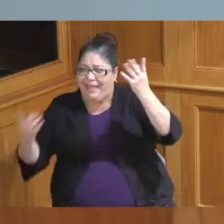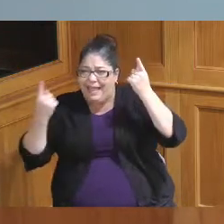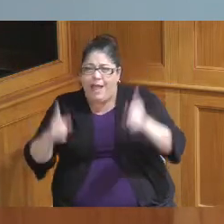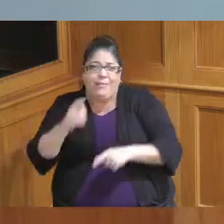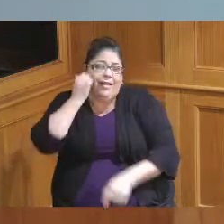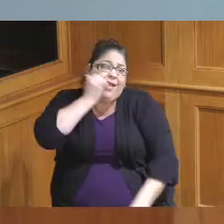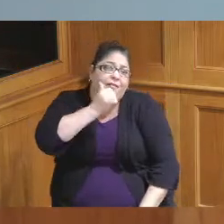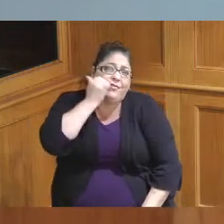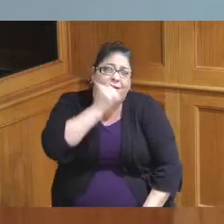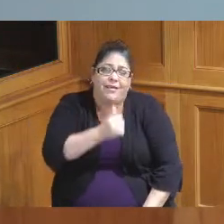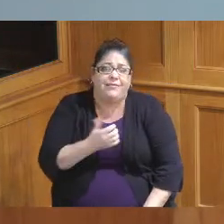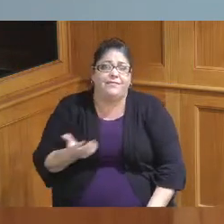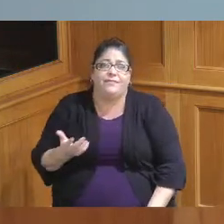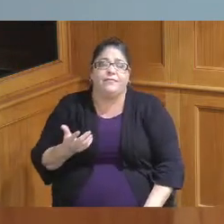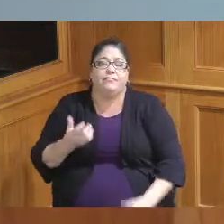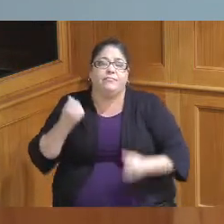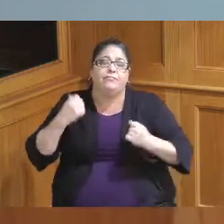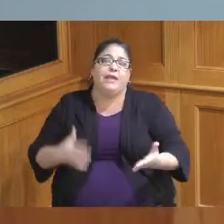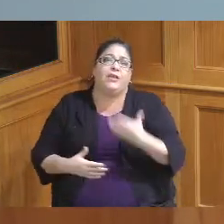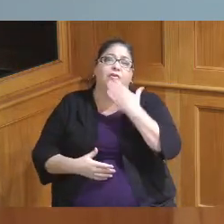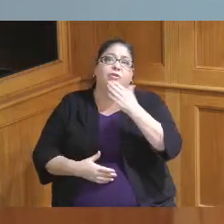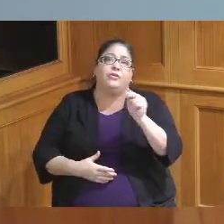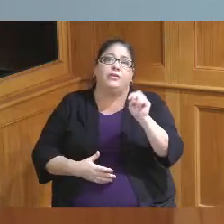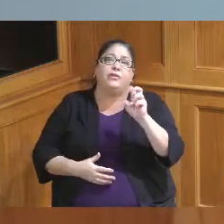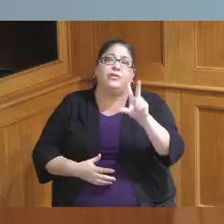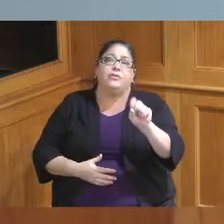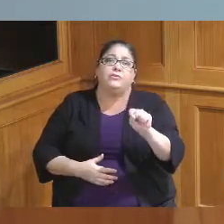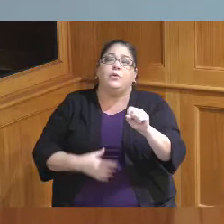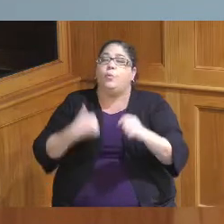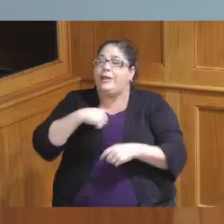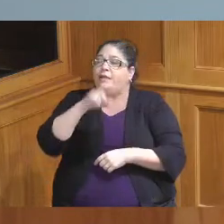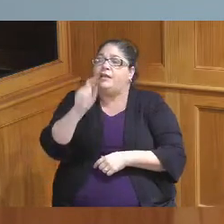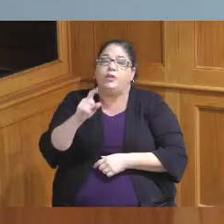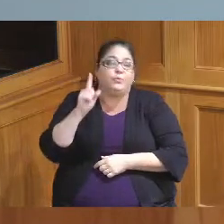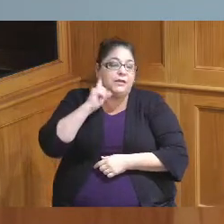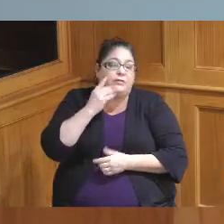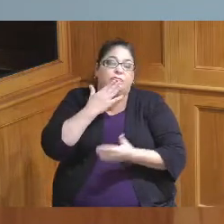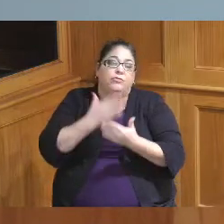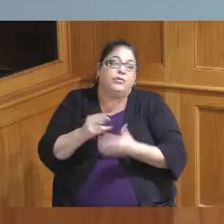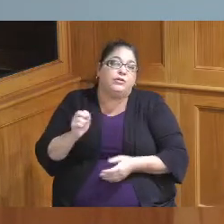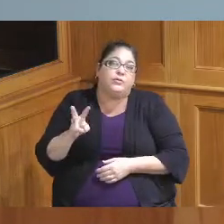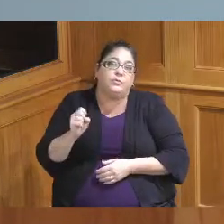place and a lot of the good news and Lord knows we need some some good news in our Liv here and there